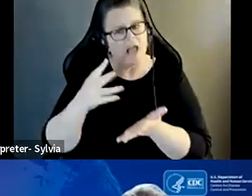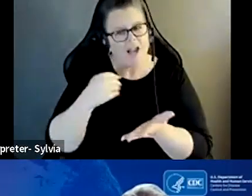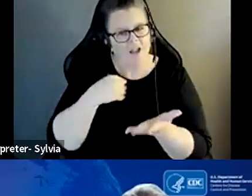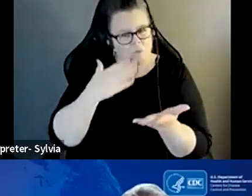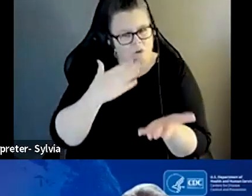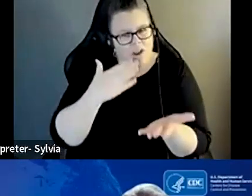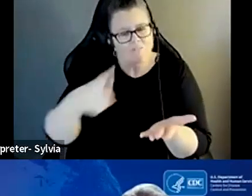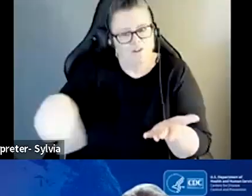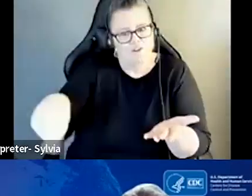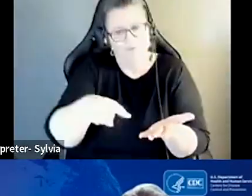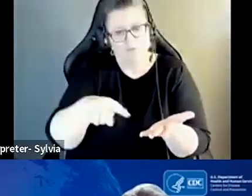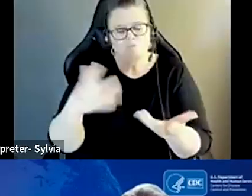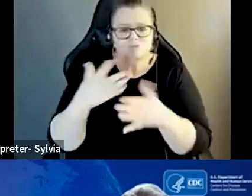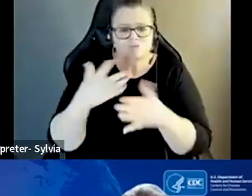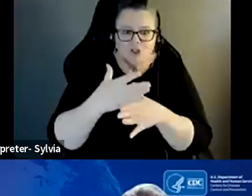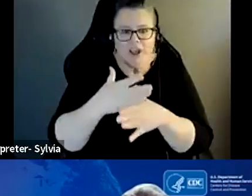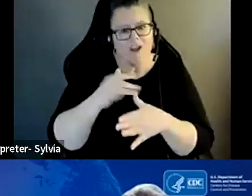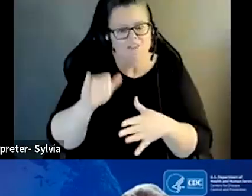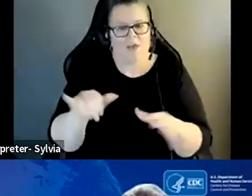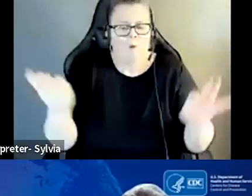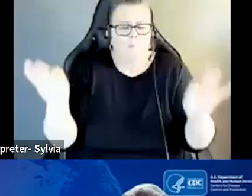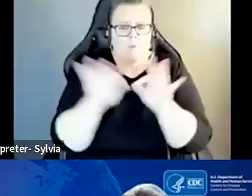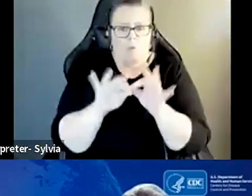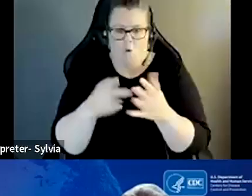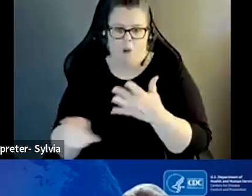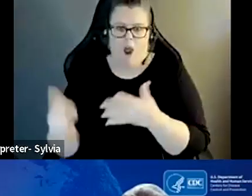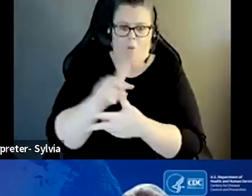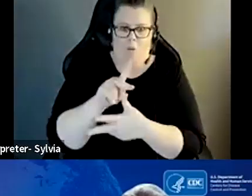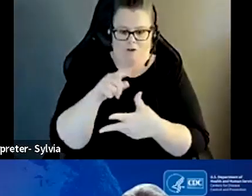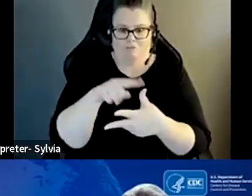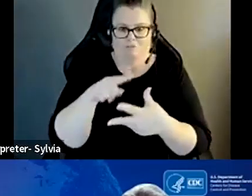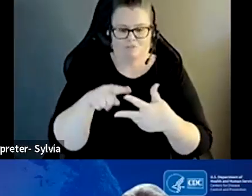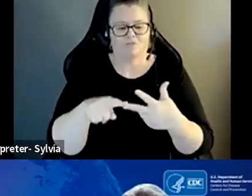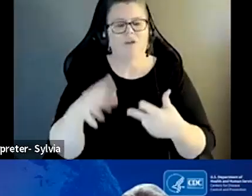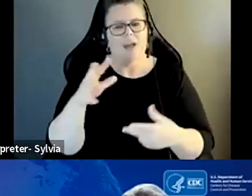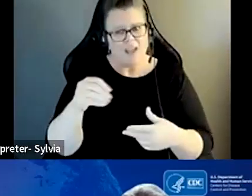I could not be more excited about the noteworthy group of people who have agreed to be part